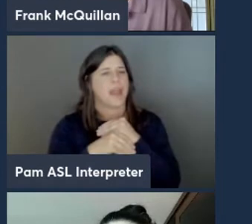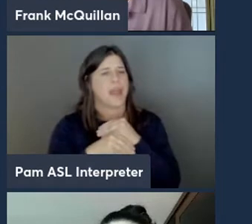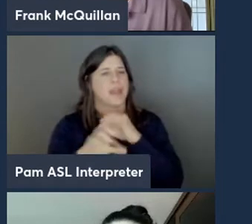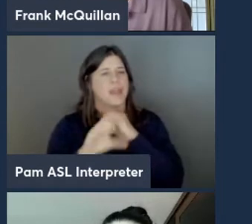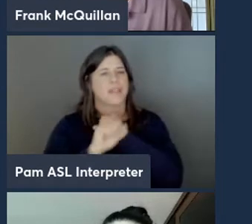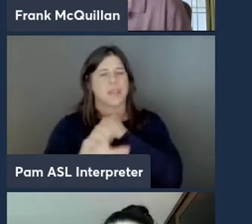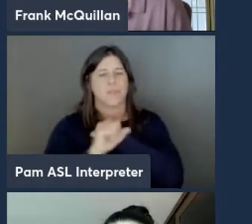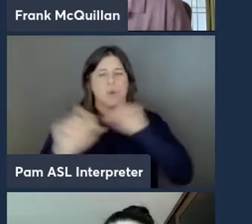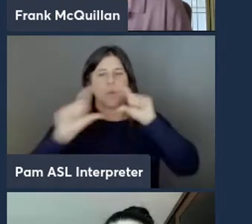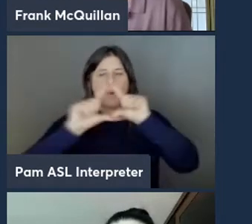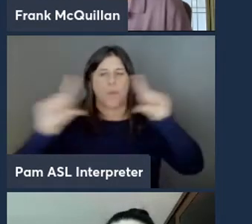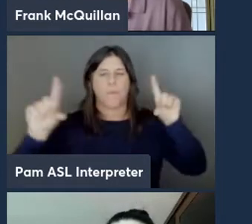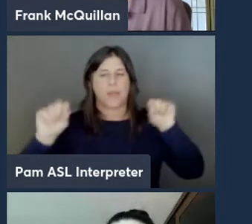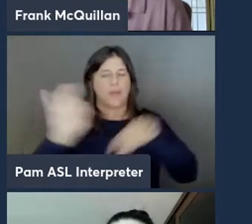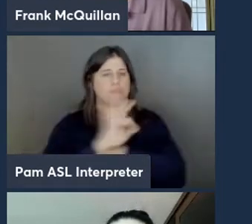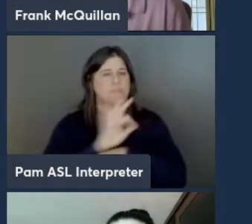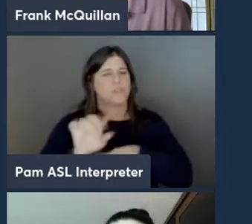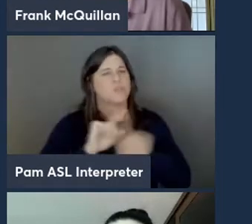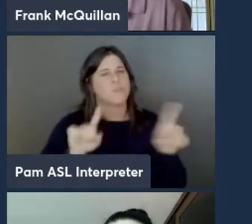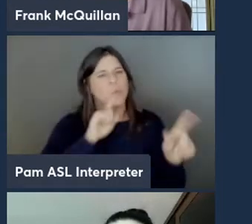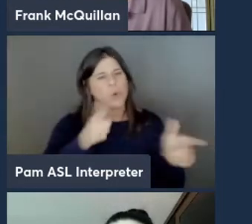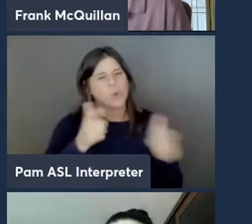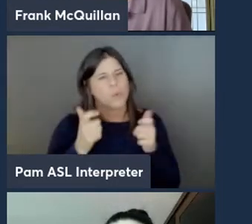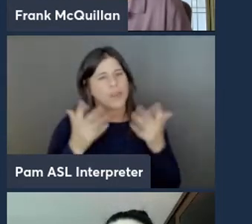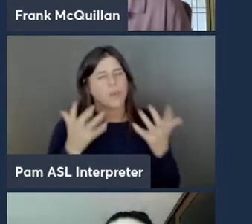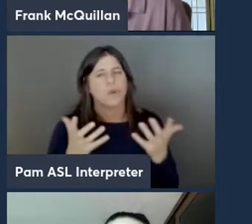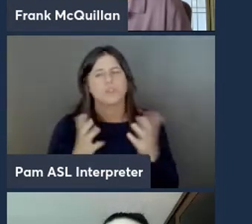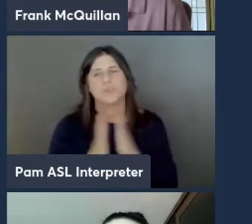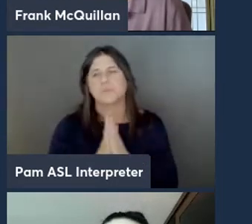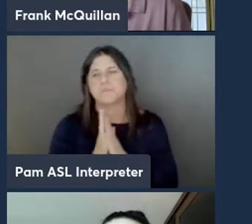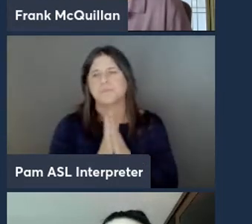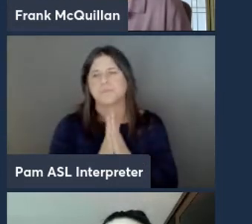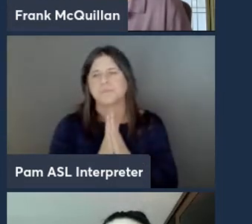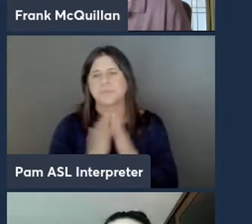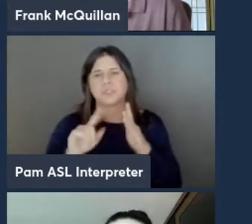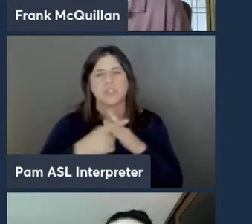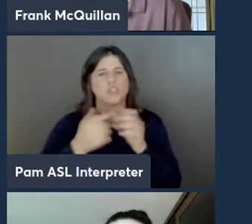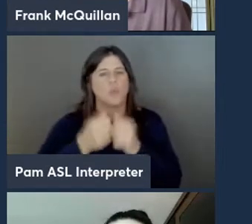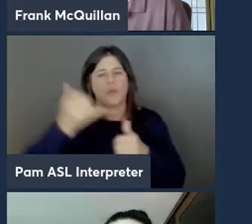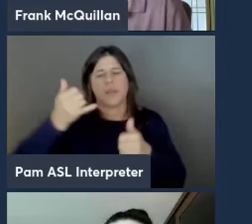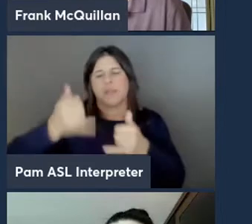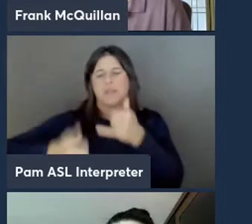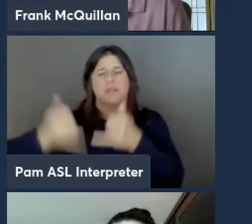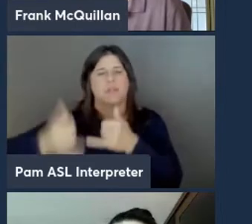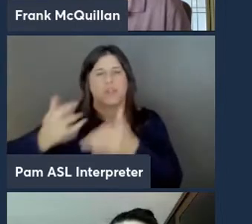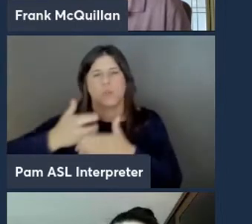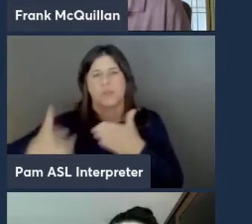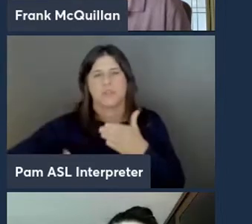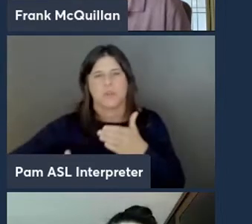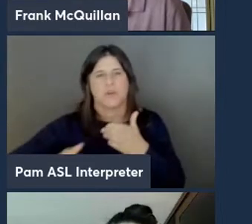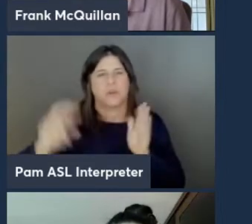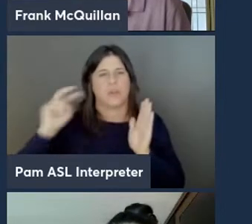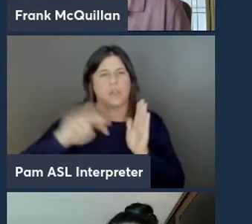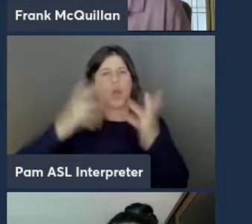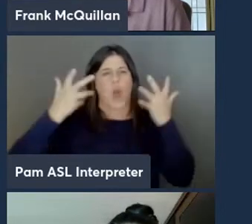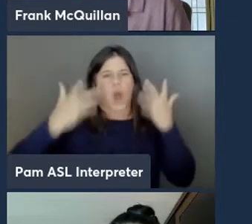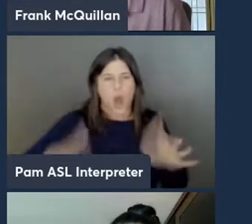but real quick, I want to start with the end goal. By visiting an already competed experiment